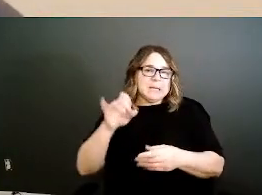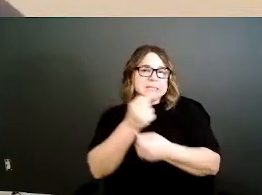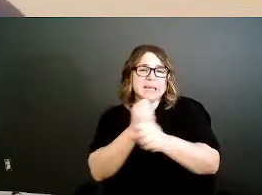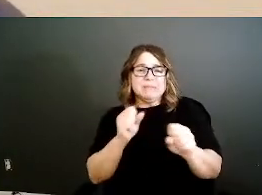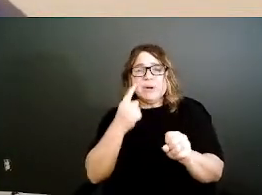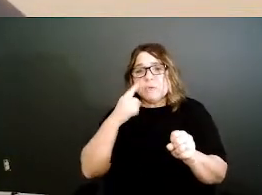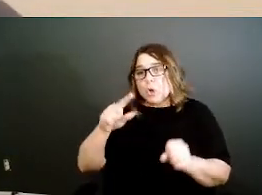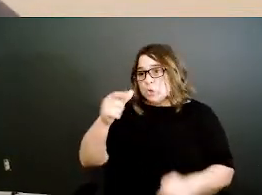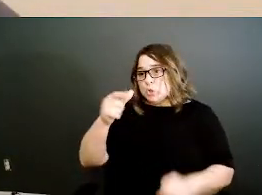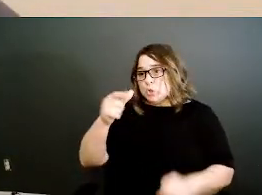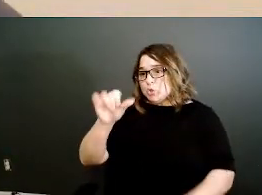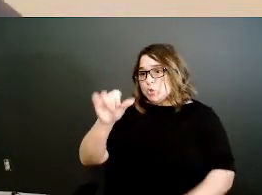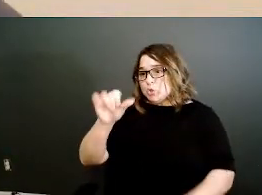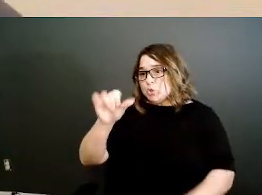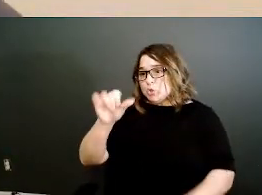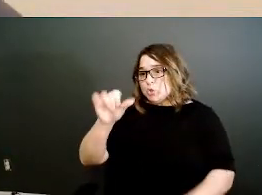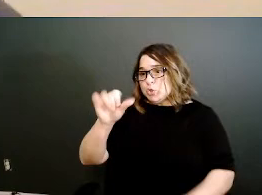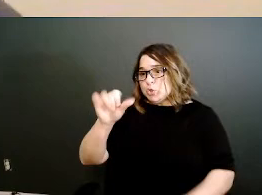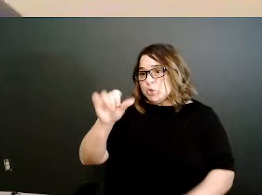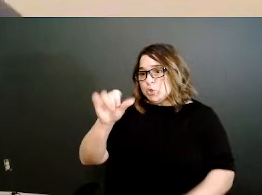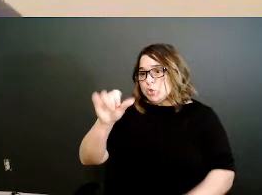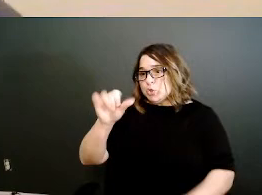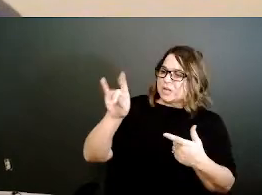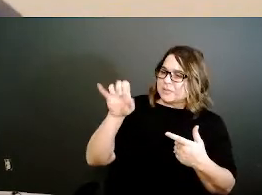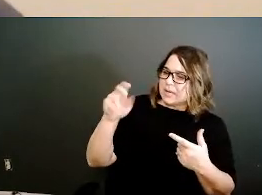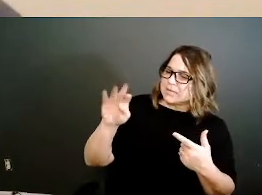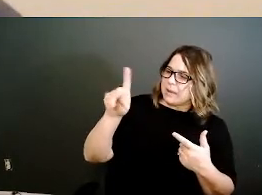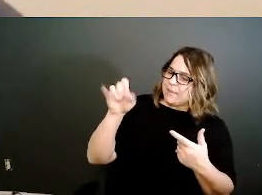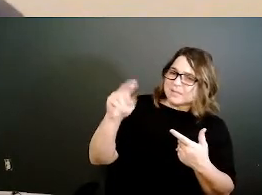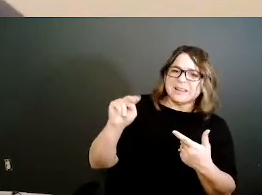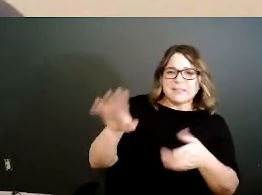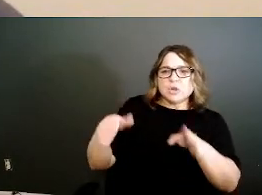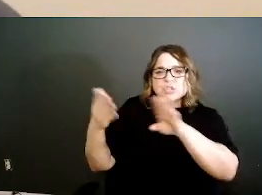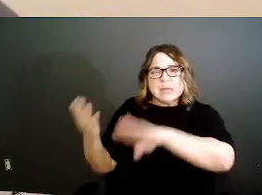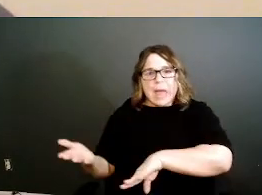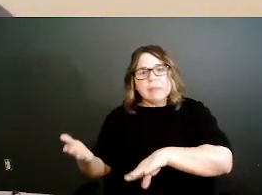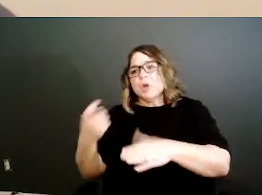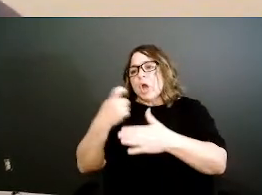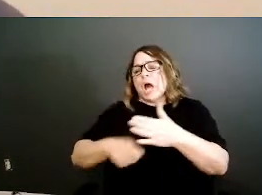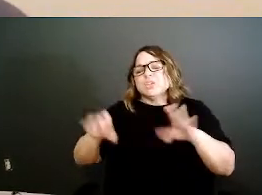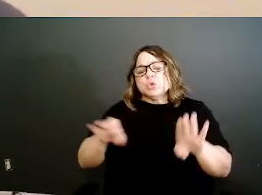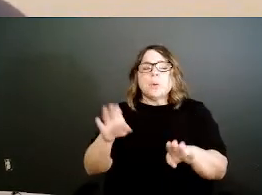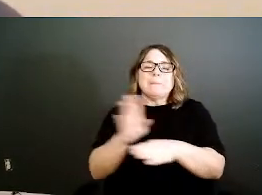THESE PROBLEMS CAN'T BE UNDONE BY JUST A SMALL HANDFUL OF US. SO, I WON'T BE SUPPORTING THIS BUDGET.